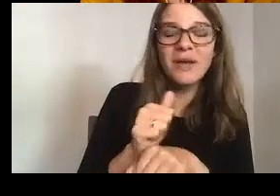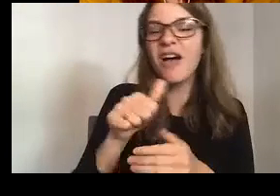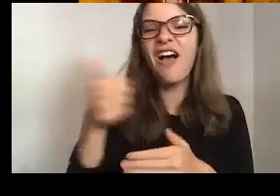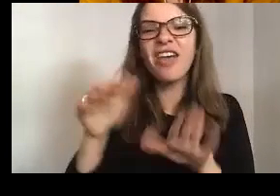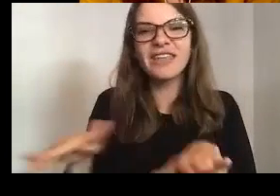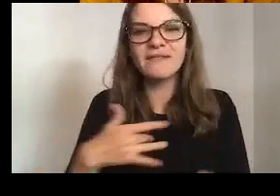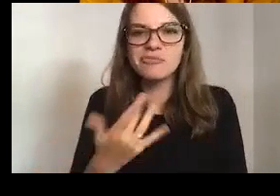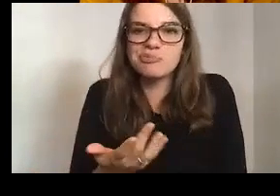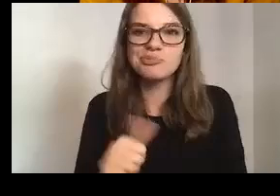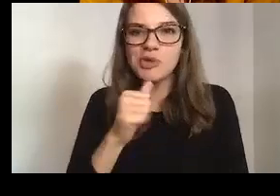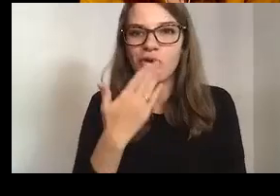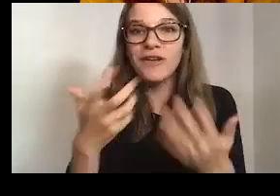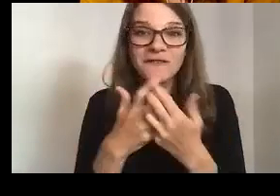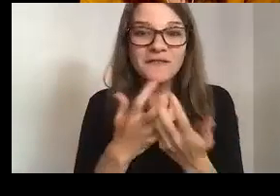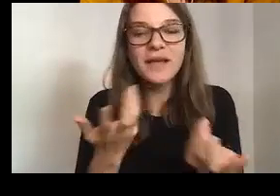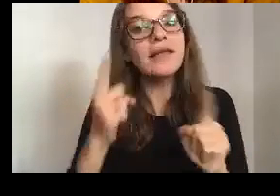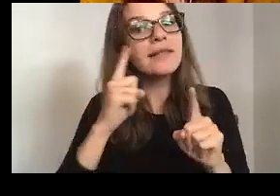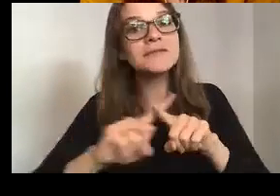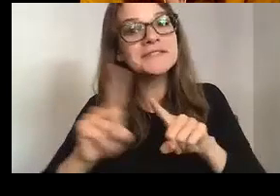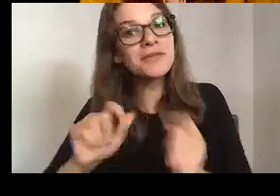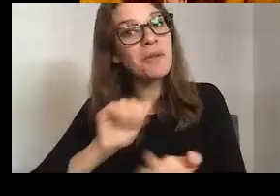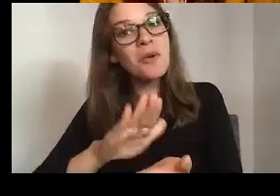and so thinking about other ways I know some families I've worked with